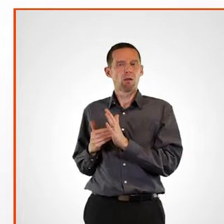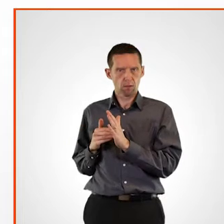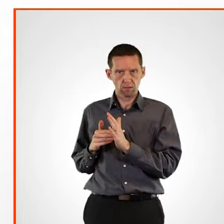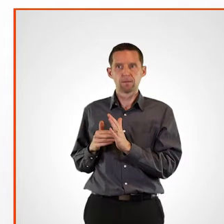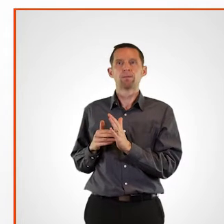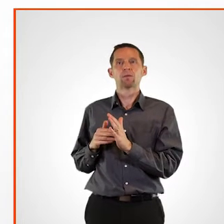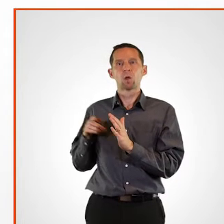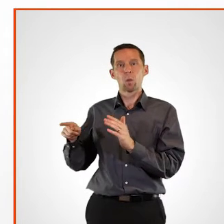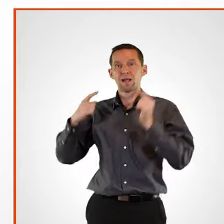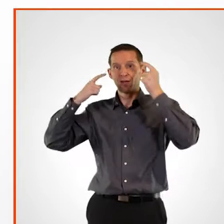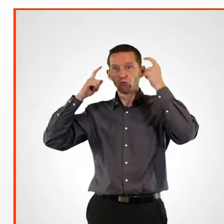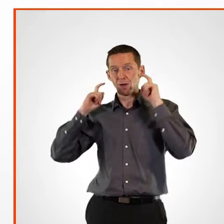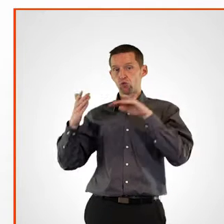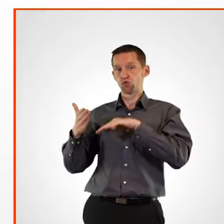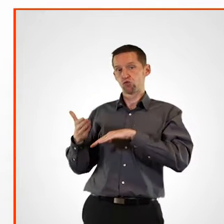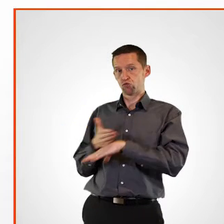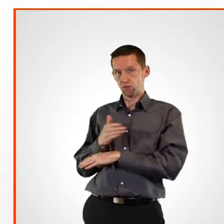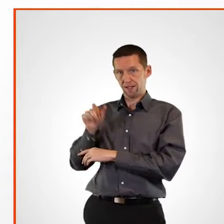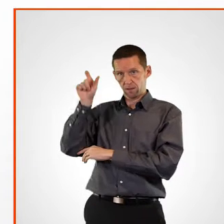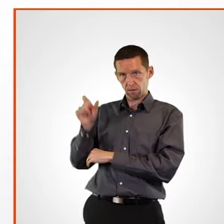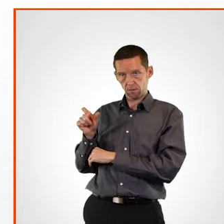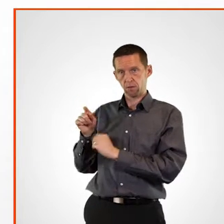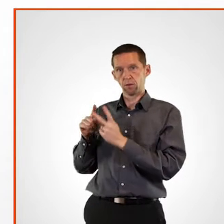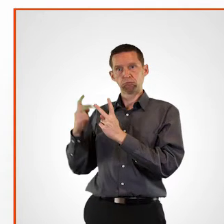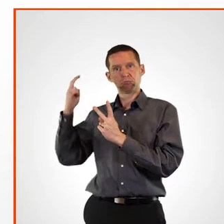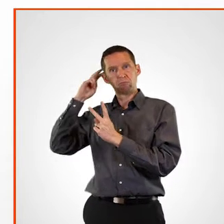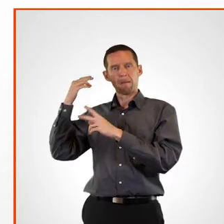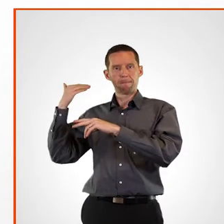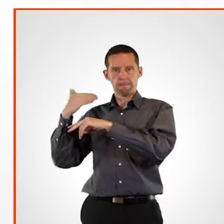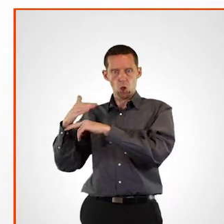Again, the children with hearing aids, the green bars, the children with cochlear implants, the blue bars.